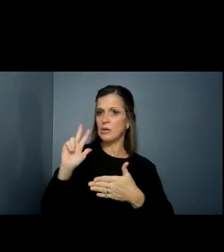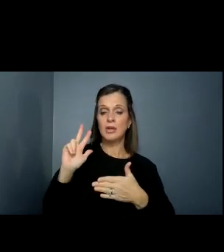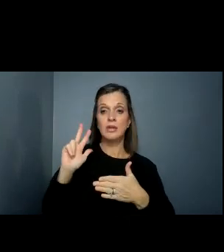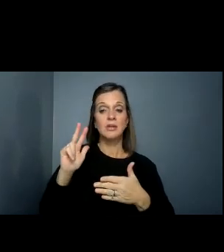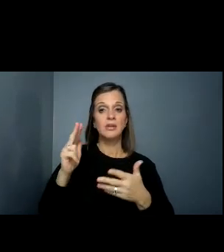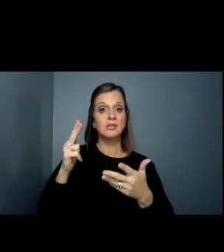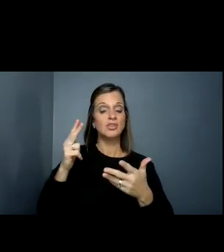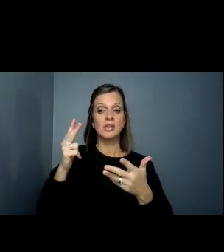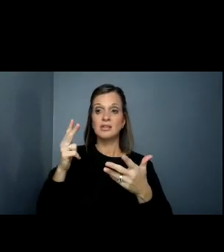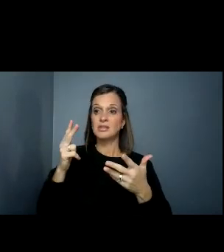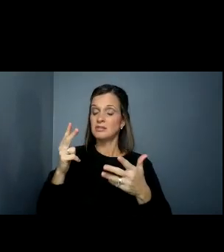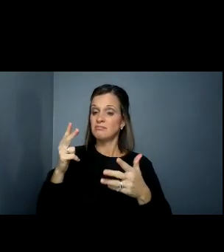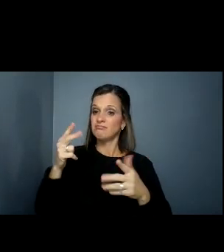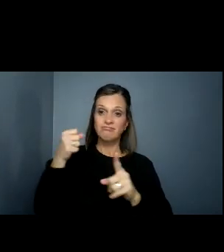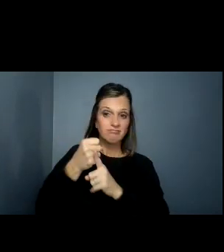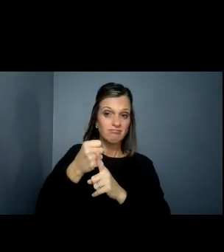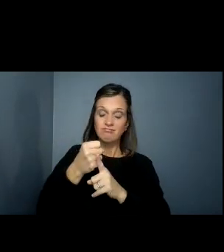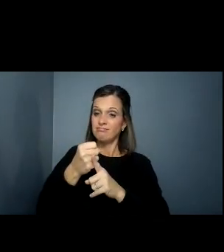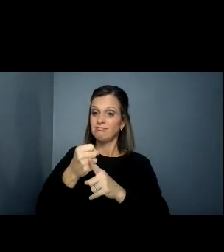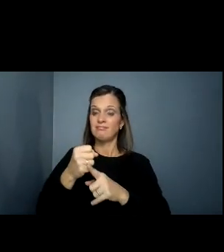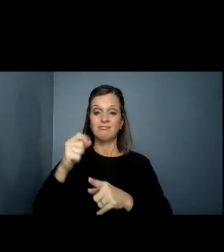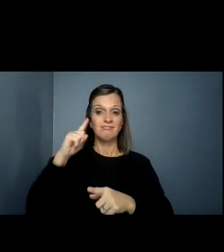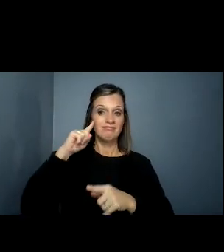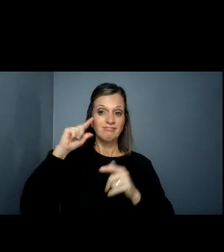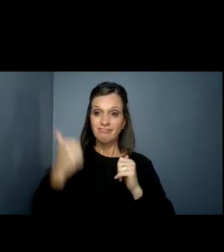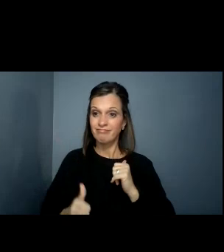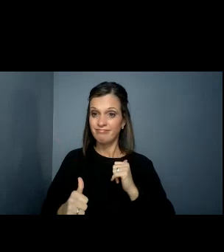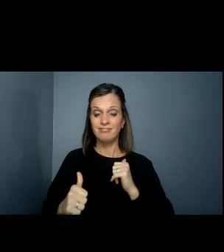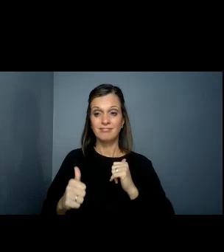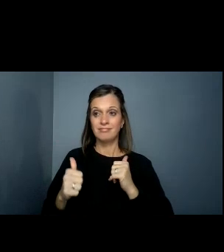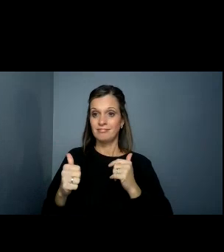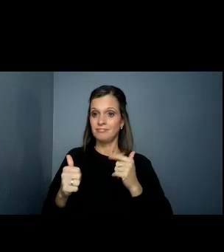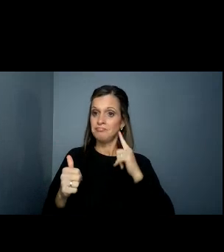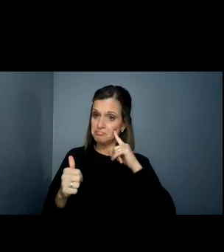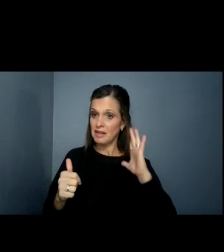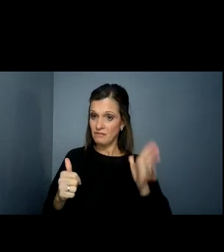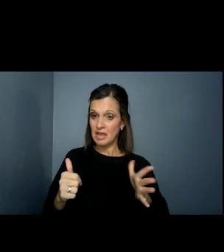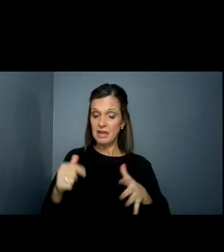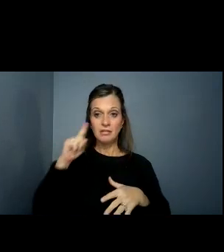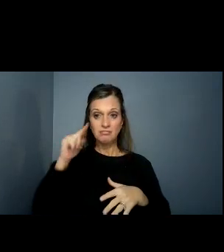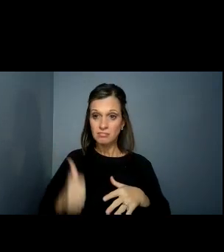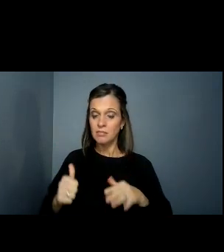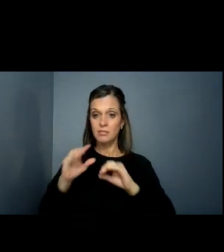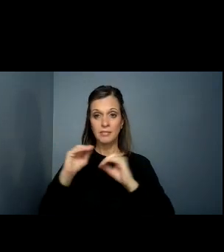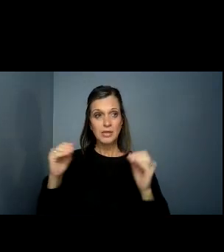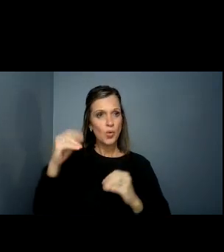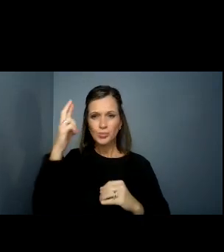of his earring. I had no reason. I mean when it's a child and stuff like that, you know you have mumps and things like that that can